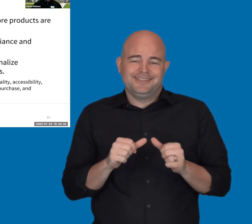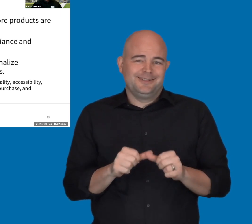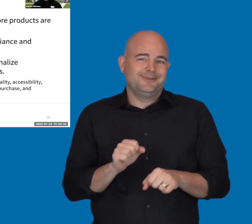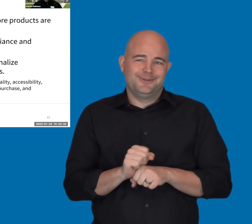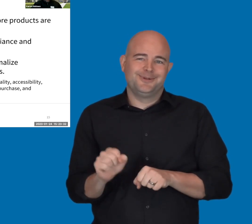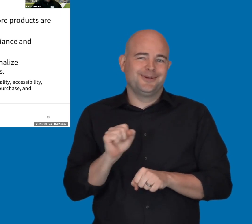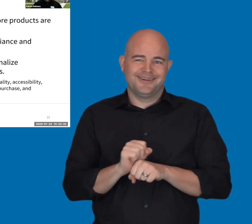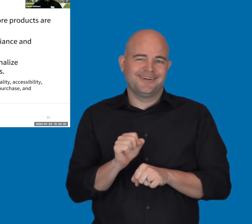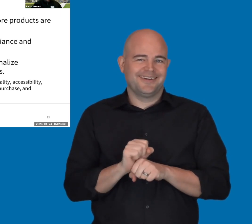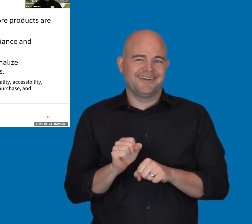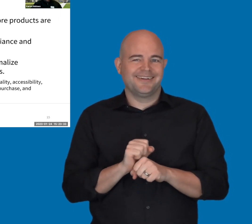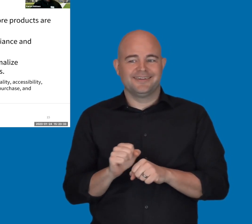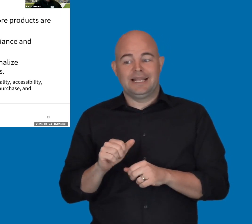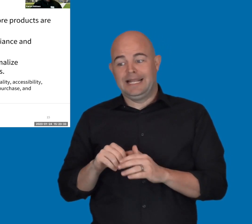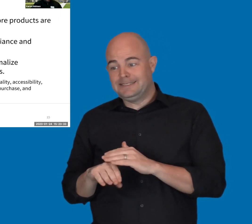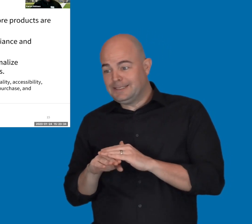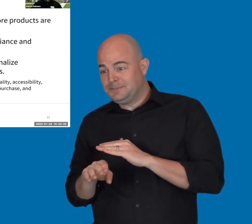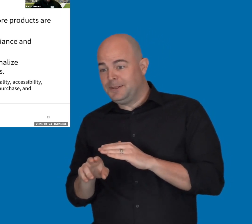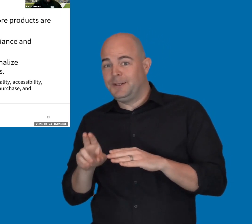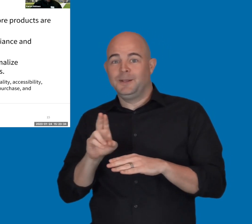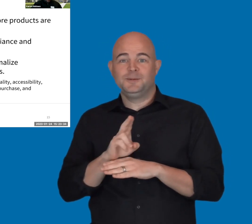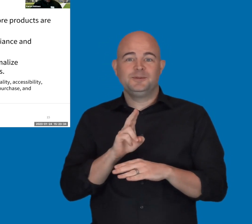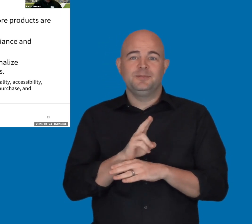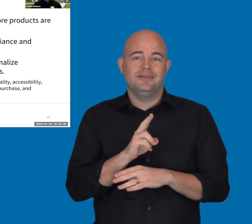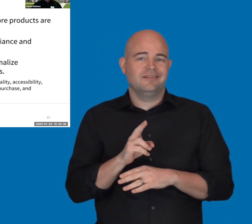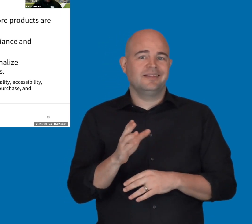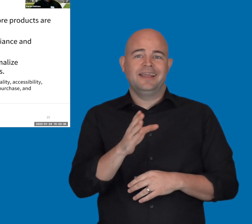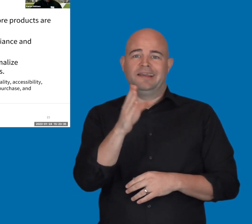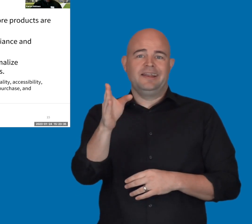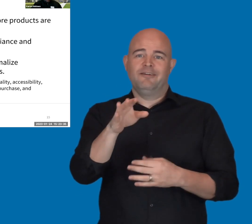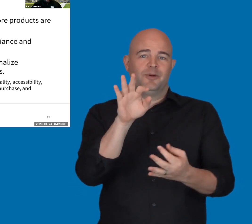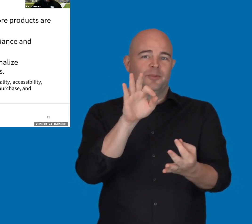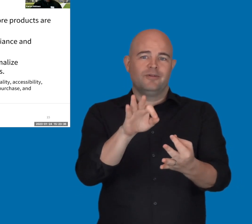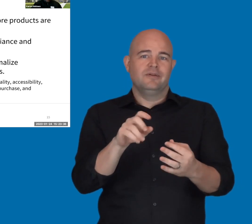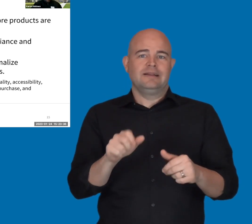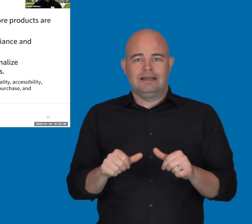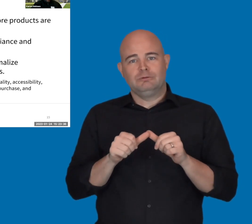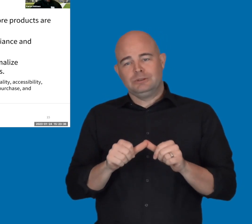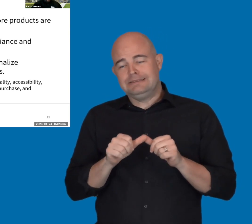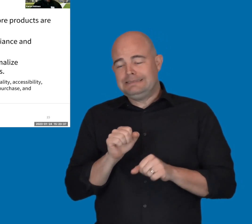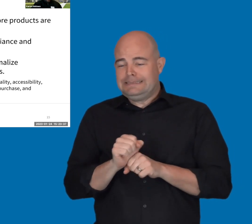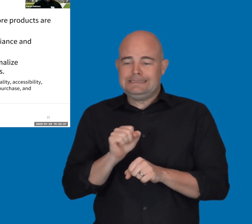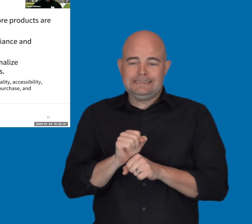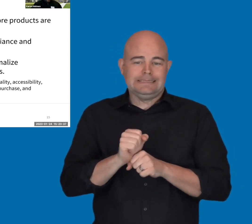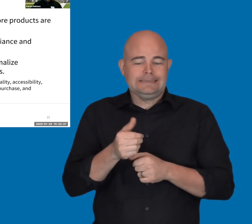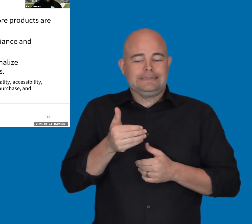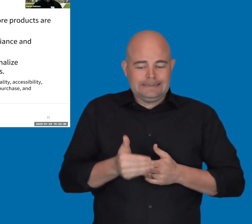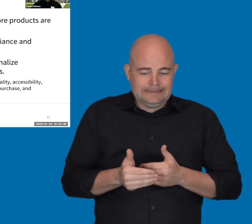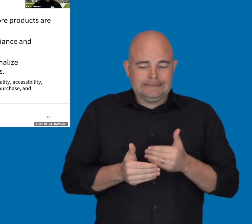It was a very specific use case in research. So, we talked to the faculty and determined what the actual use